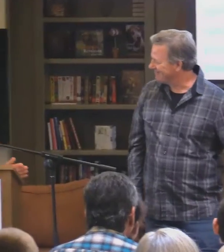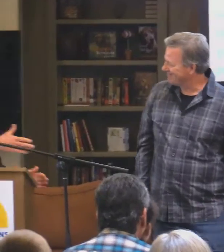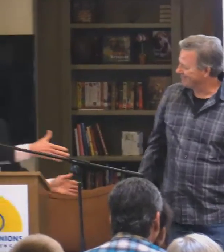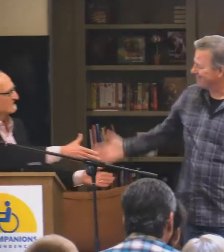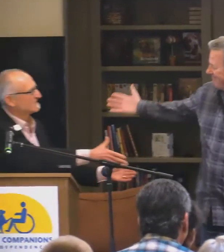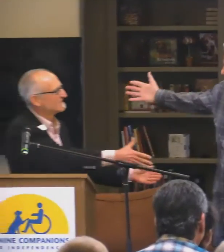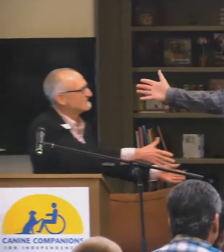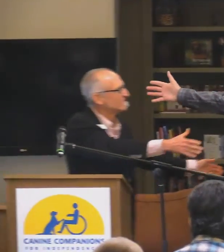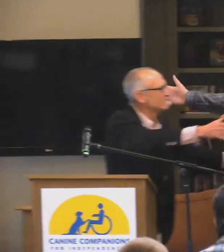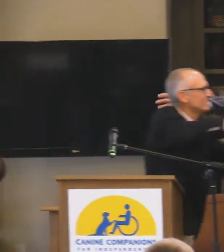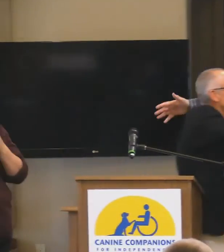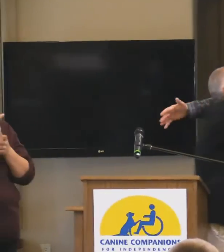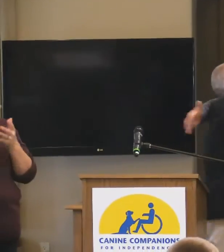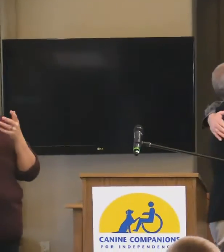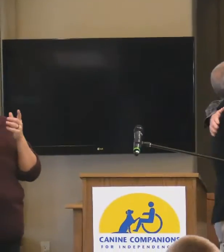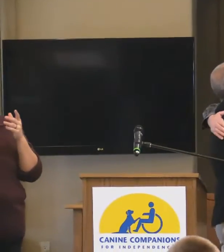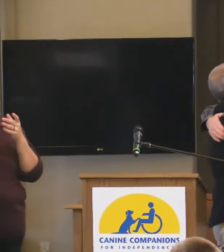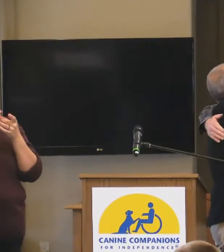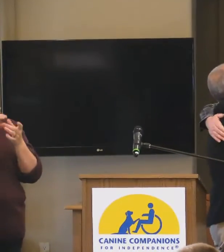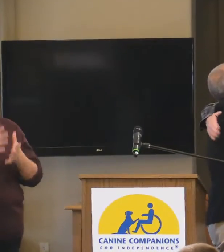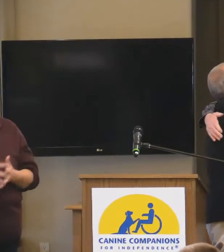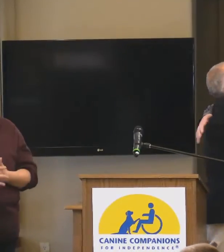Congratulations, Rod and Turf. .